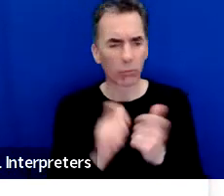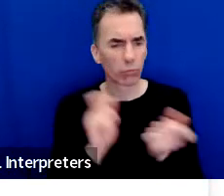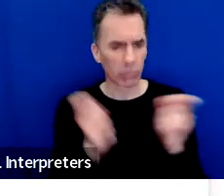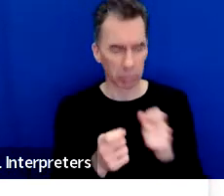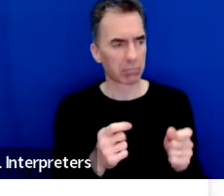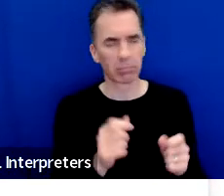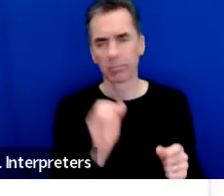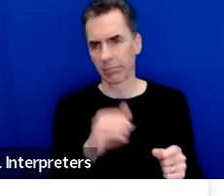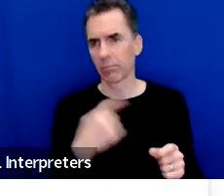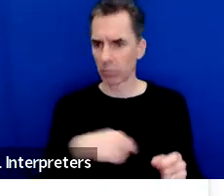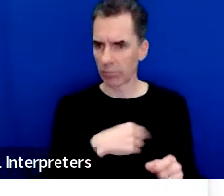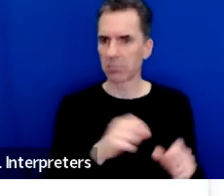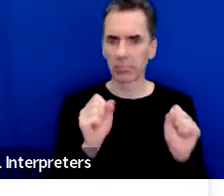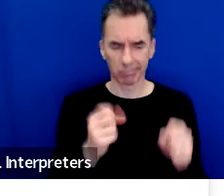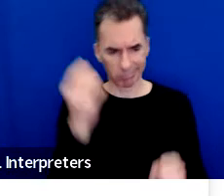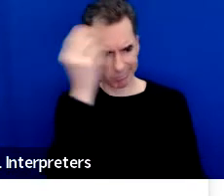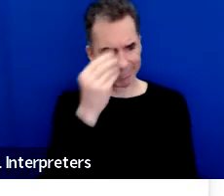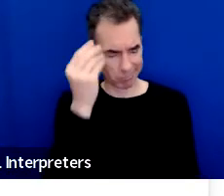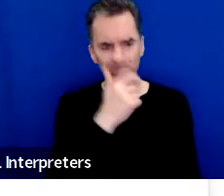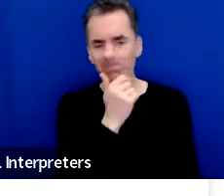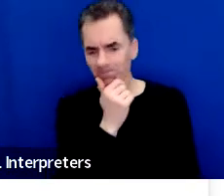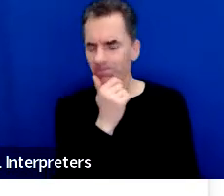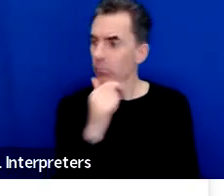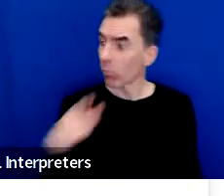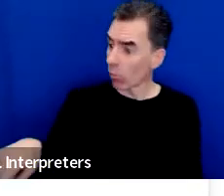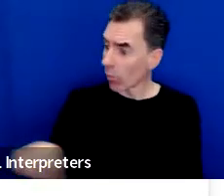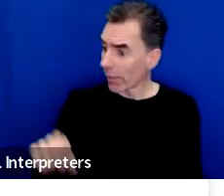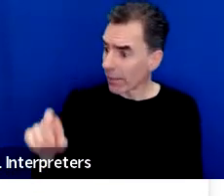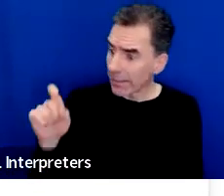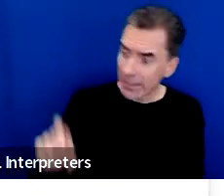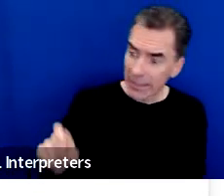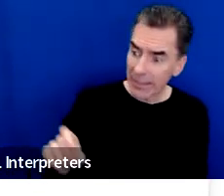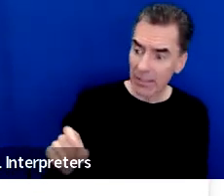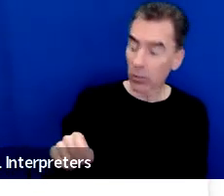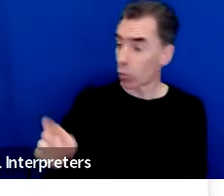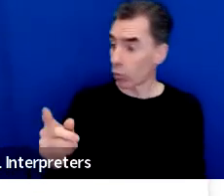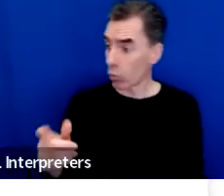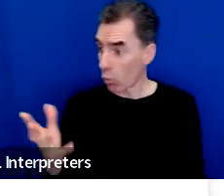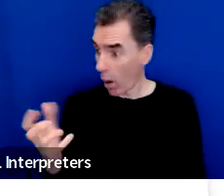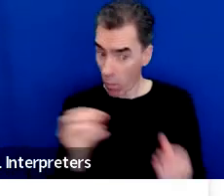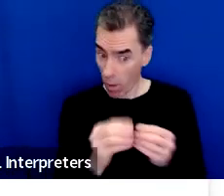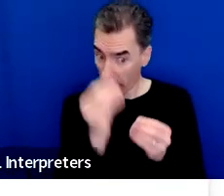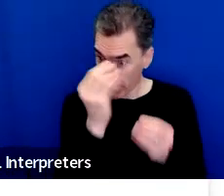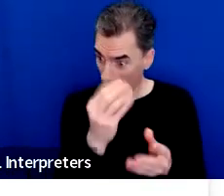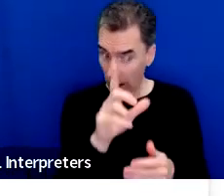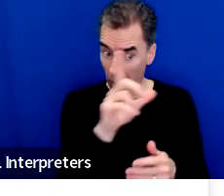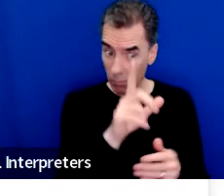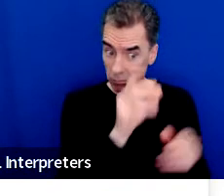to faculty who teach in these subject areas and who might want to incorporate more library resources as well as open access.